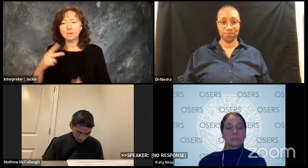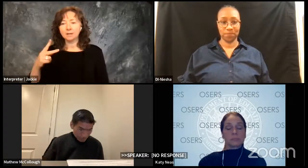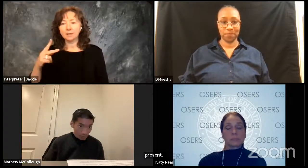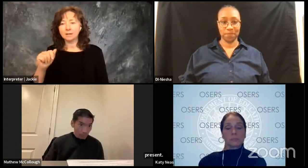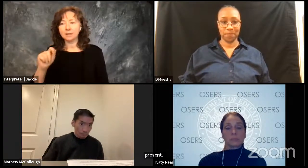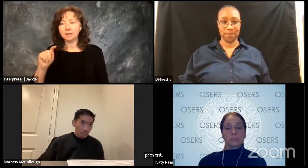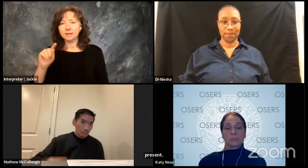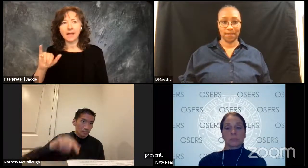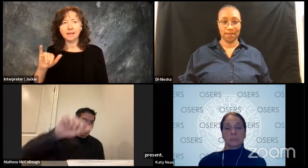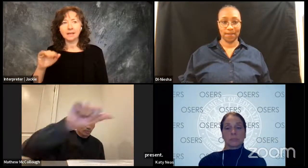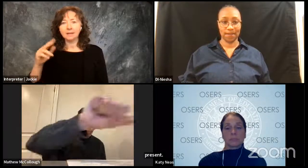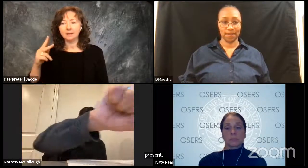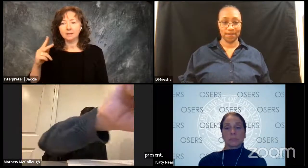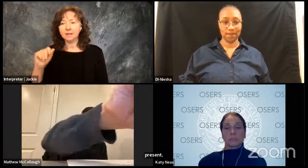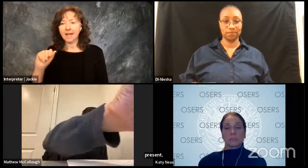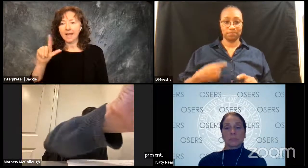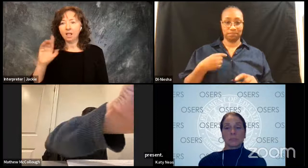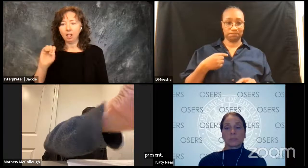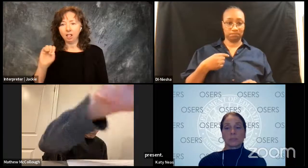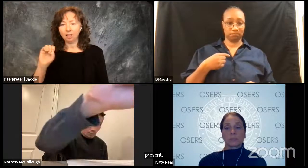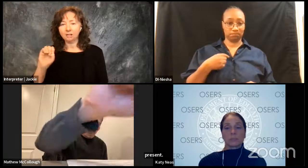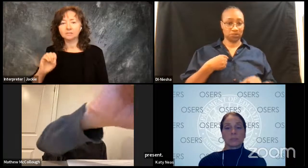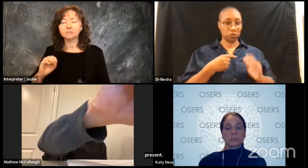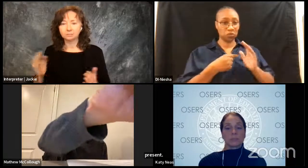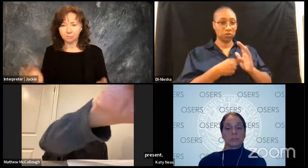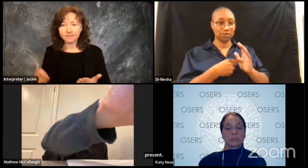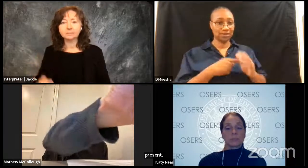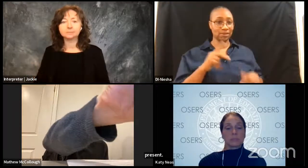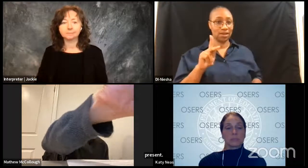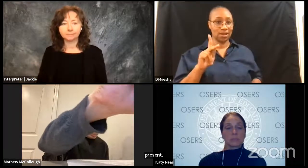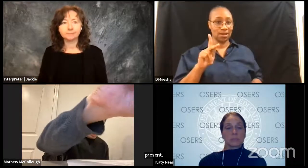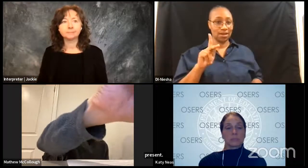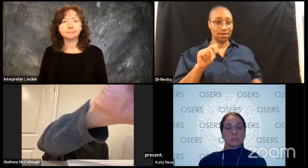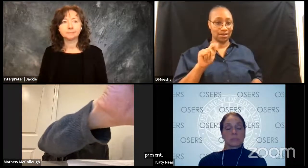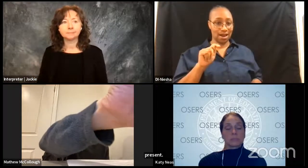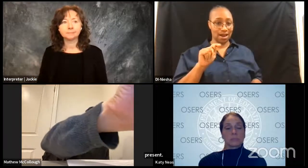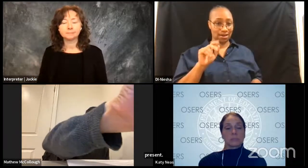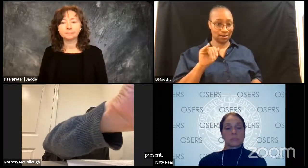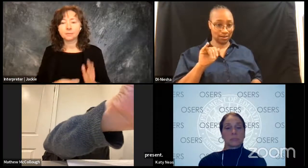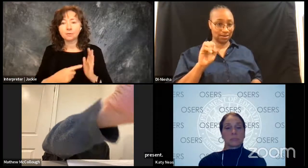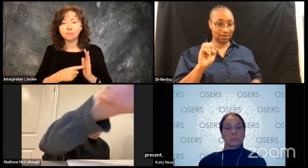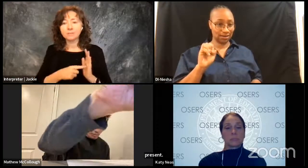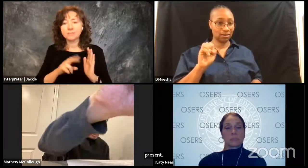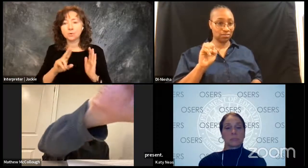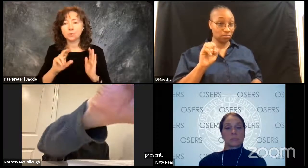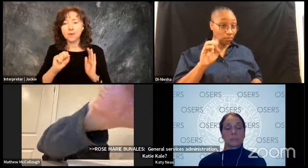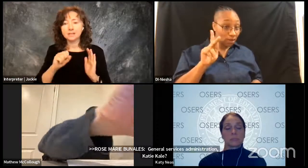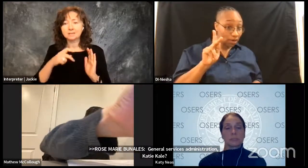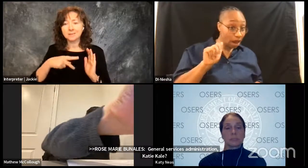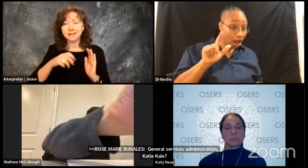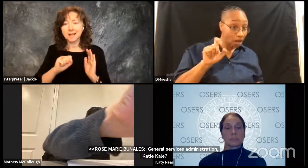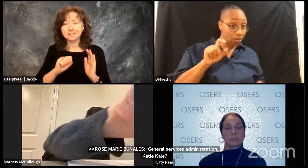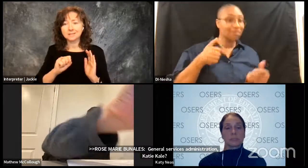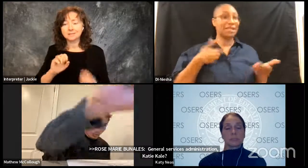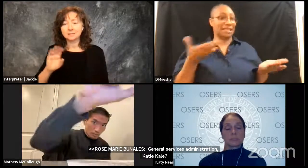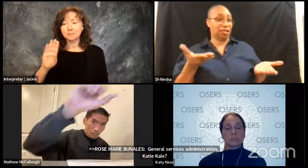Present. U.S. Postal Service, Benjamin Kuo? Present.